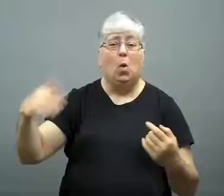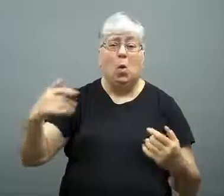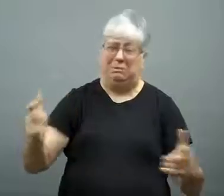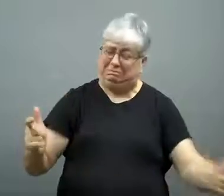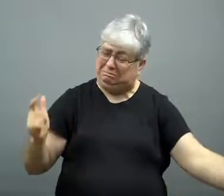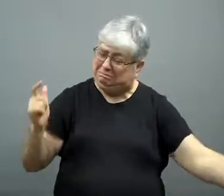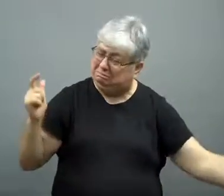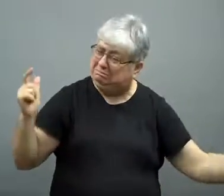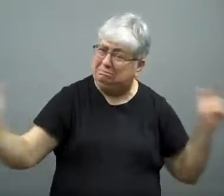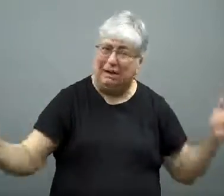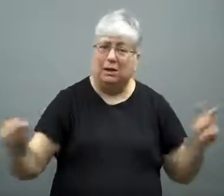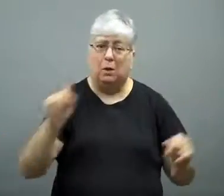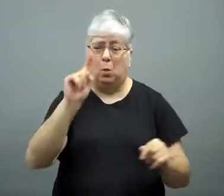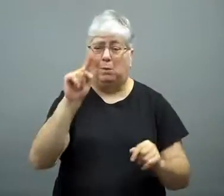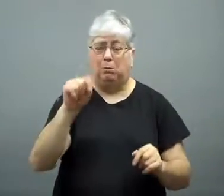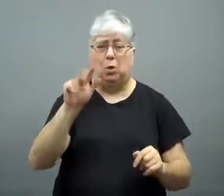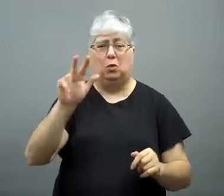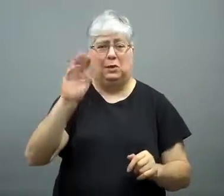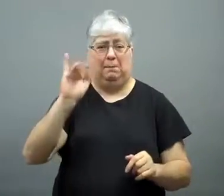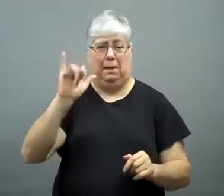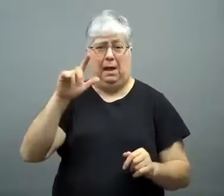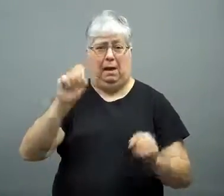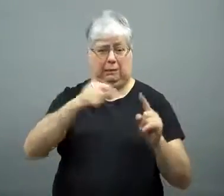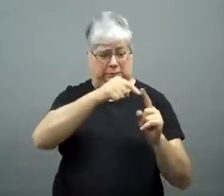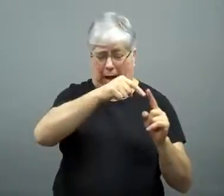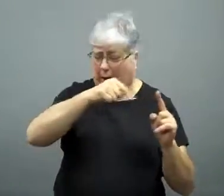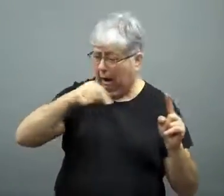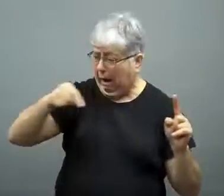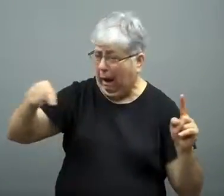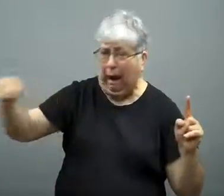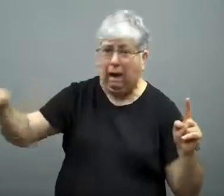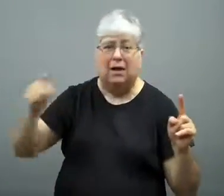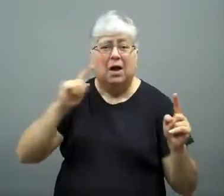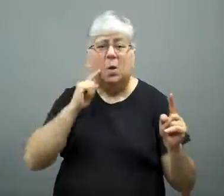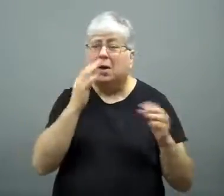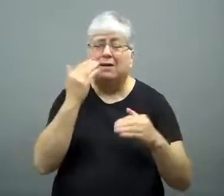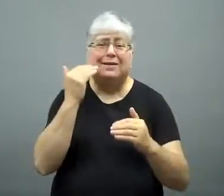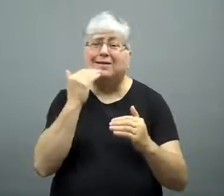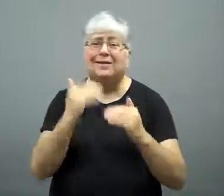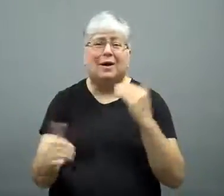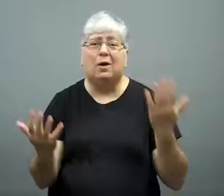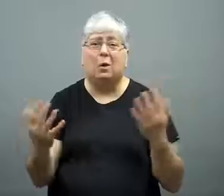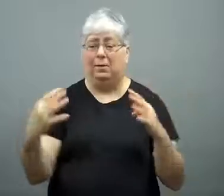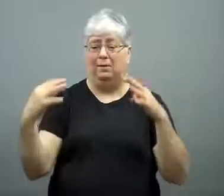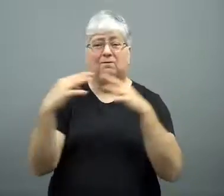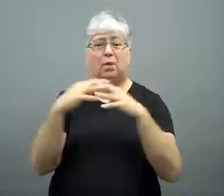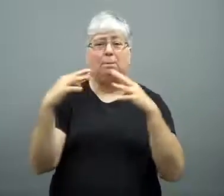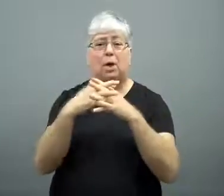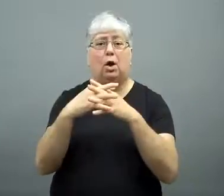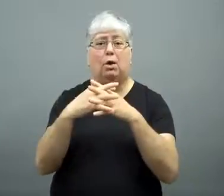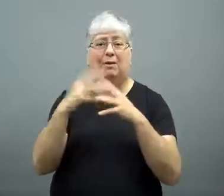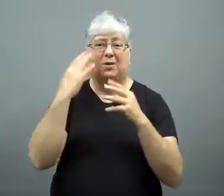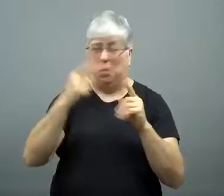It was 1.3 miles across.